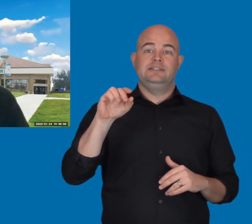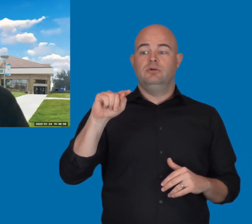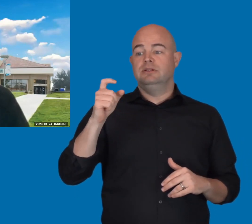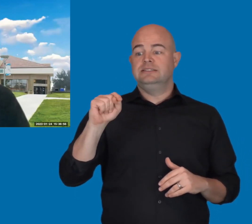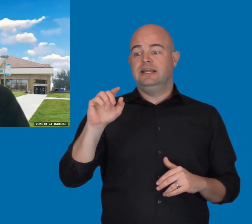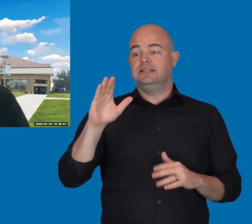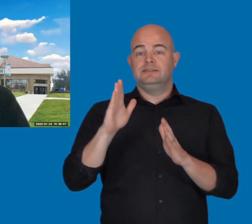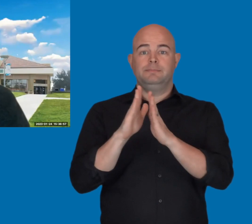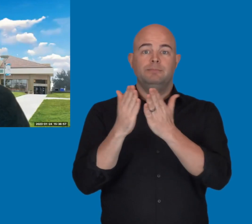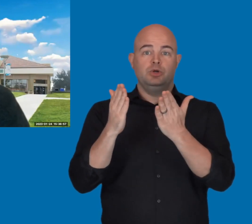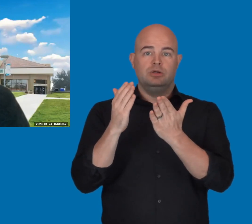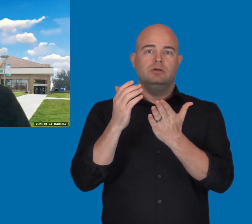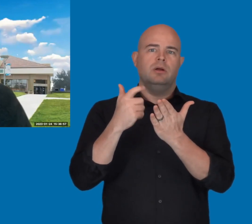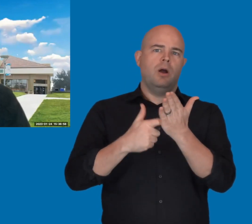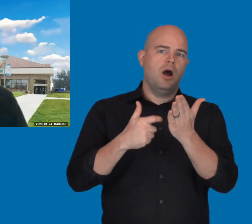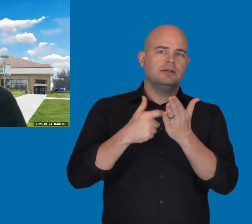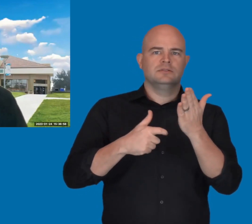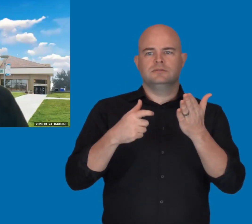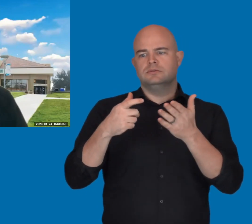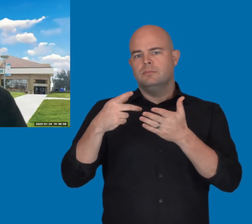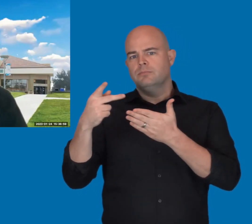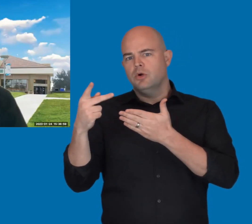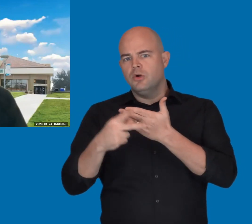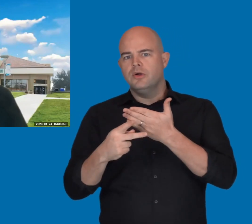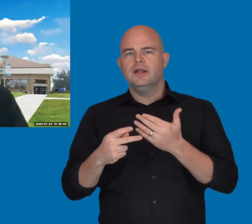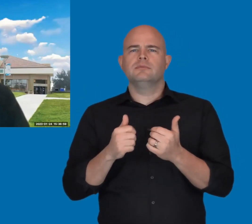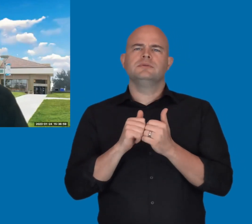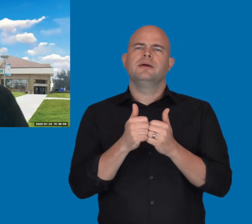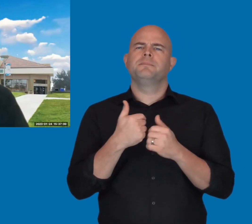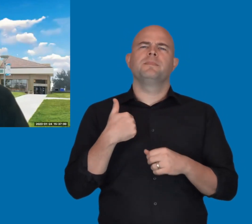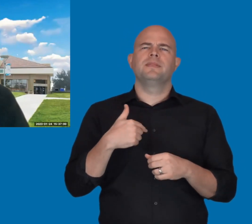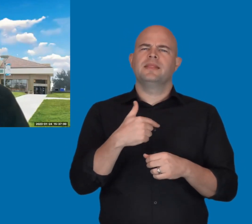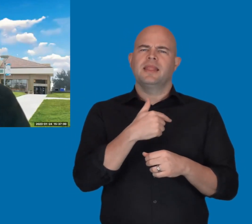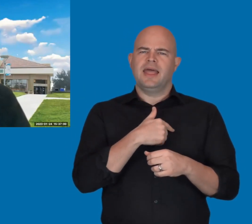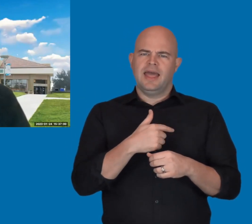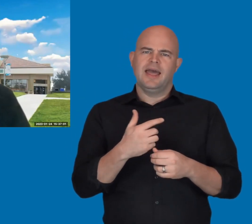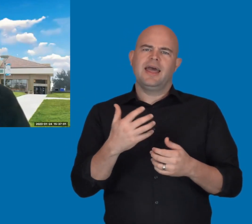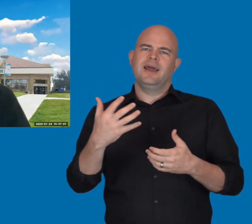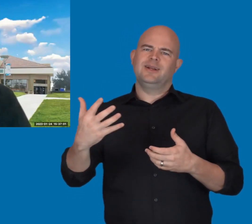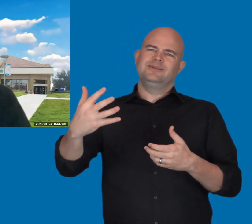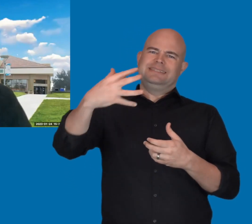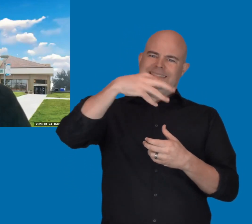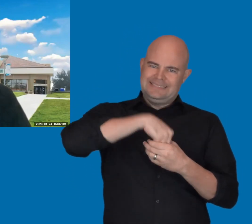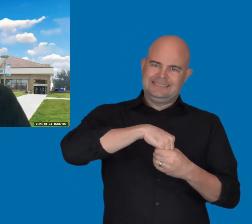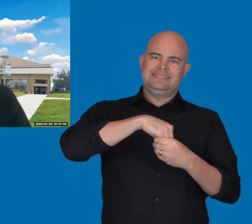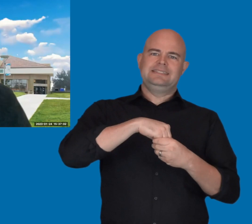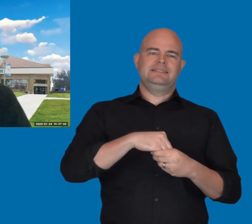And this is our second go around this spring. And we capped it at 40 participants this time